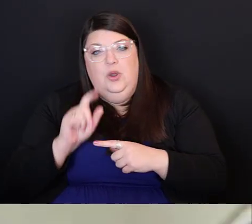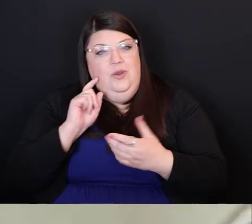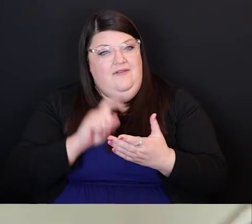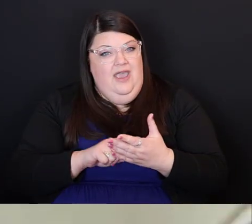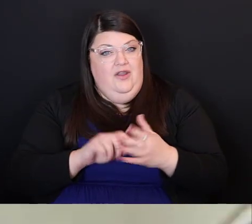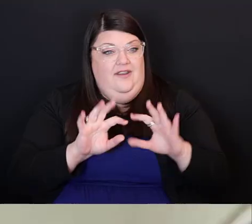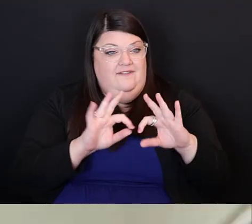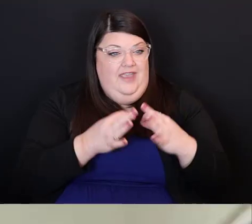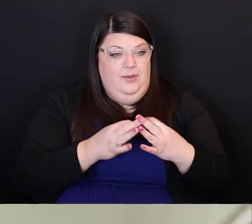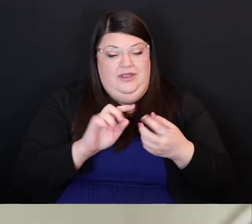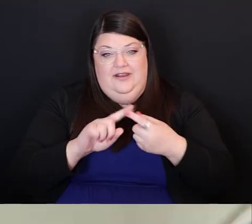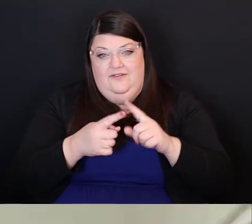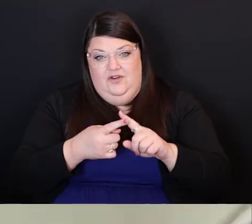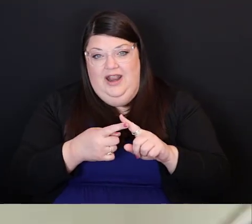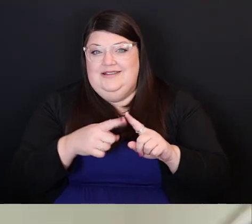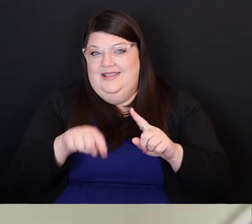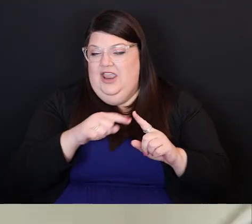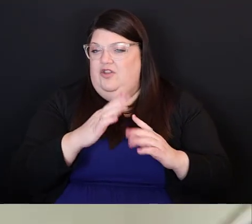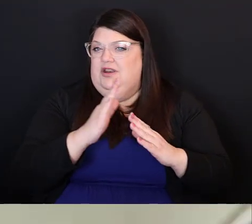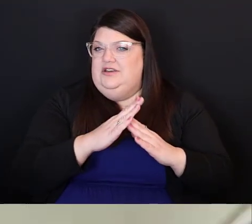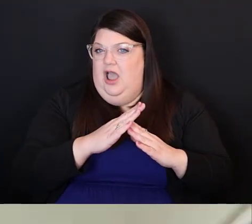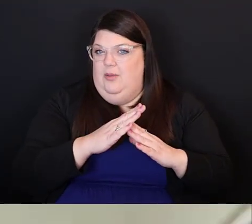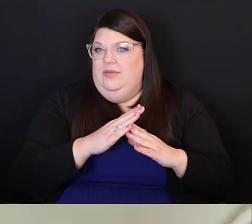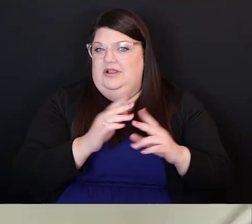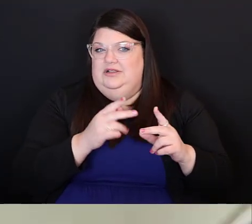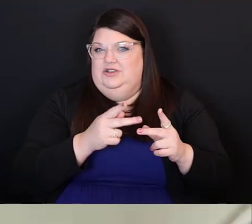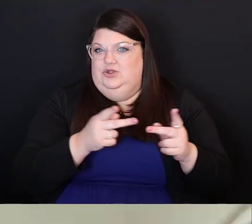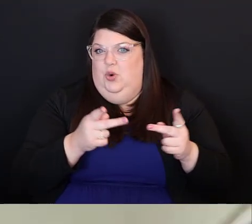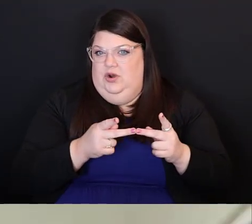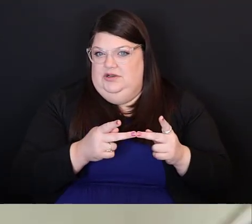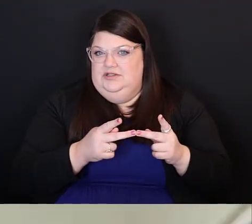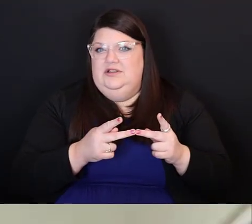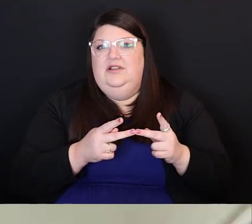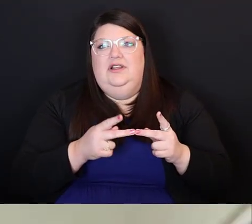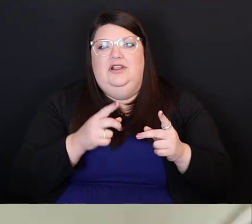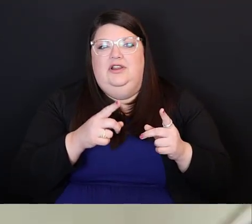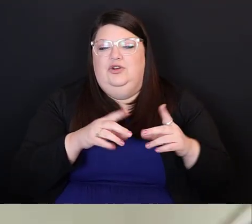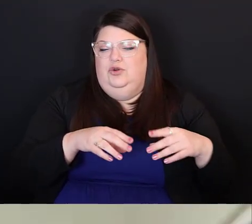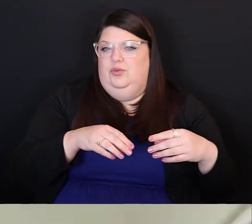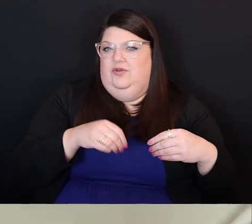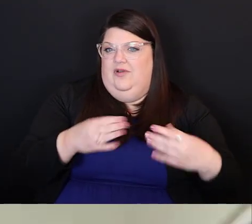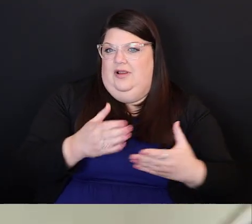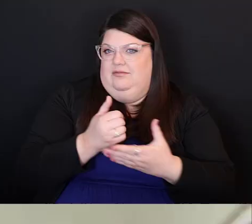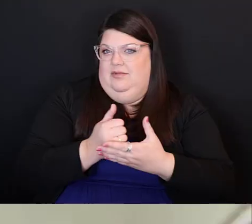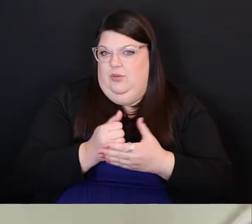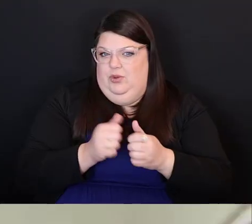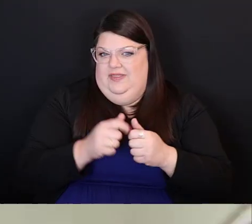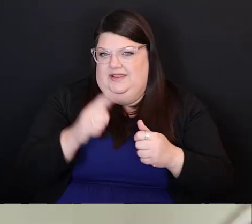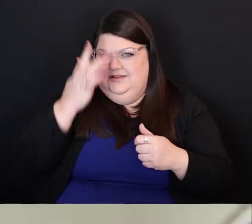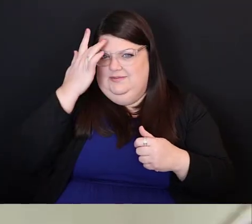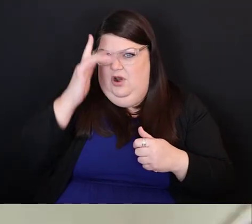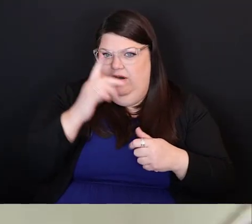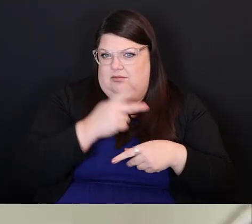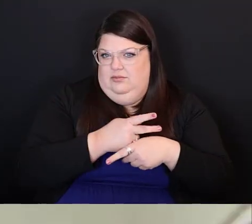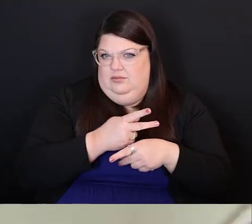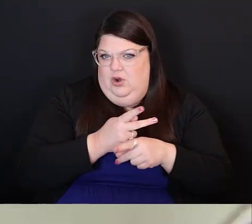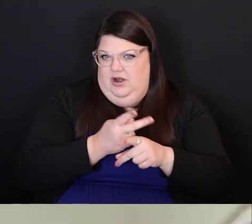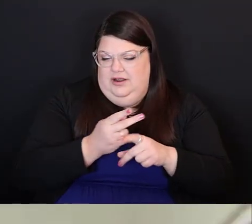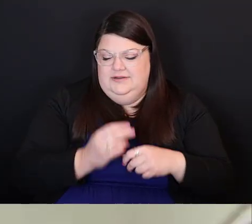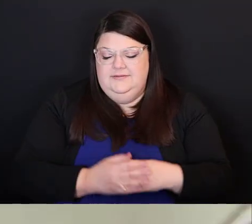source of information of for a variety of these smartphone products. And we know that technology can be intimidating for some people.